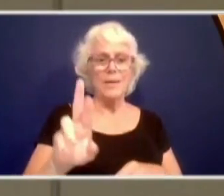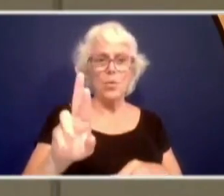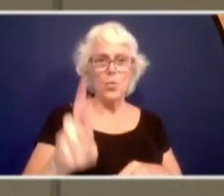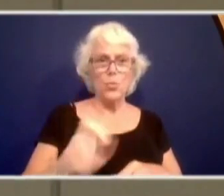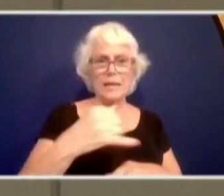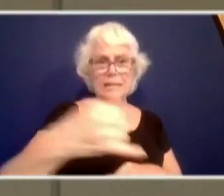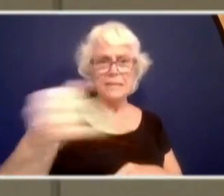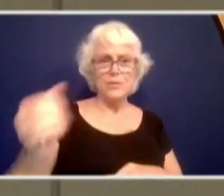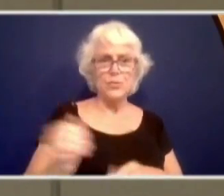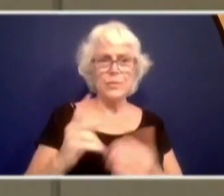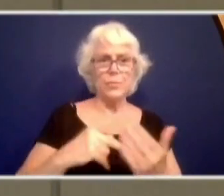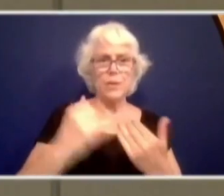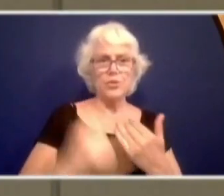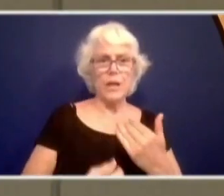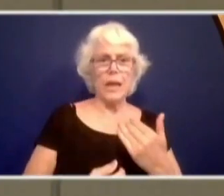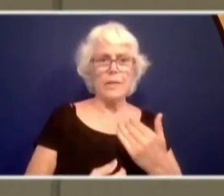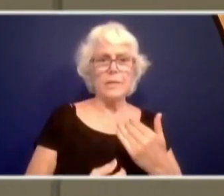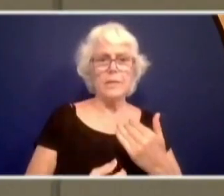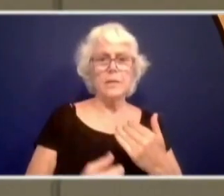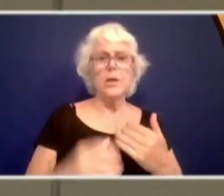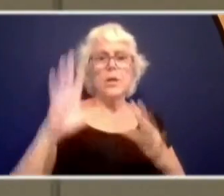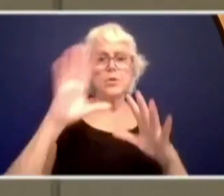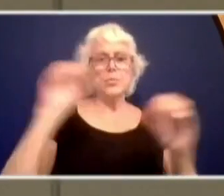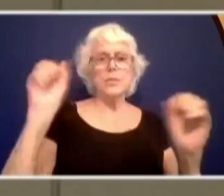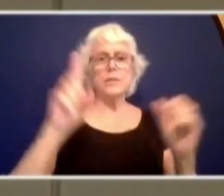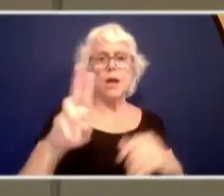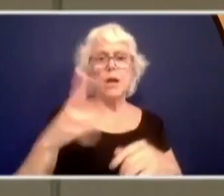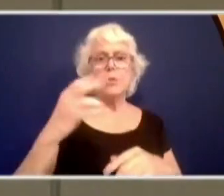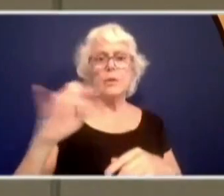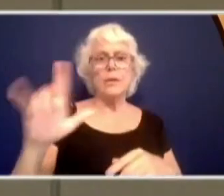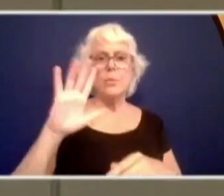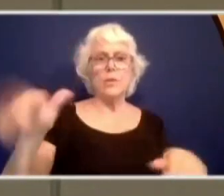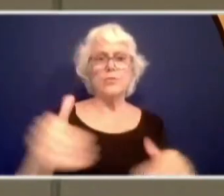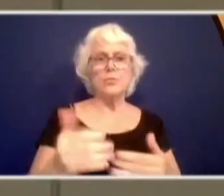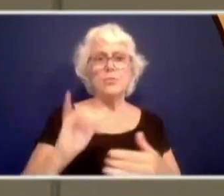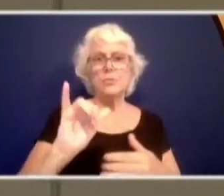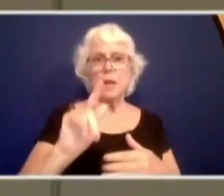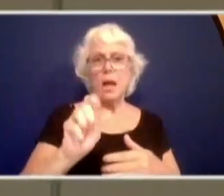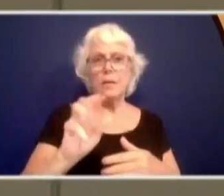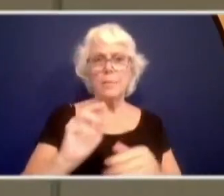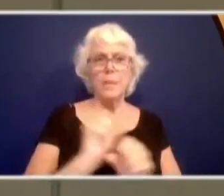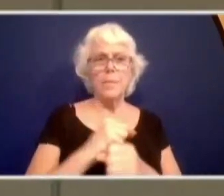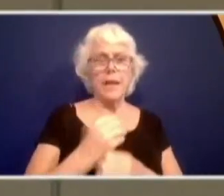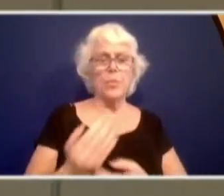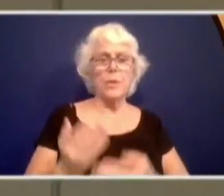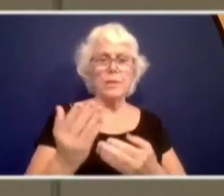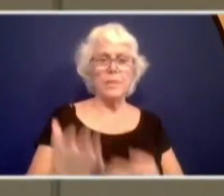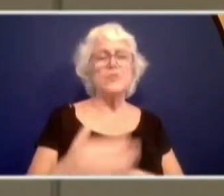I turned to Superintendent Doctor Hill to introduce this item and make a recommendation. Thank you, Madam Chair. Um,